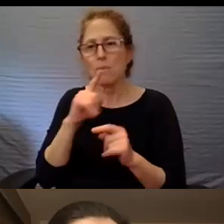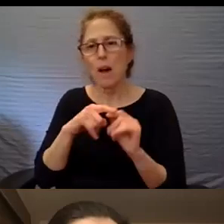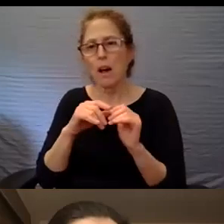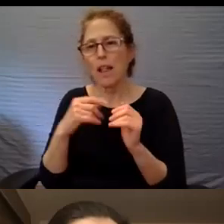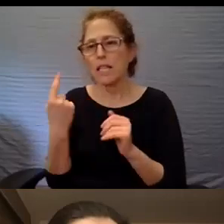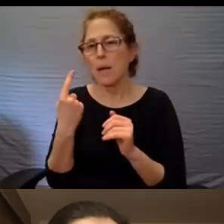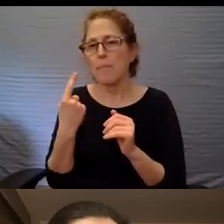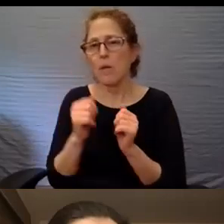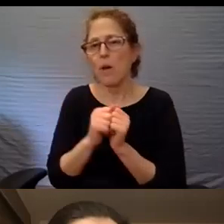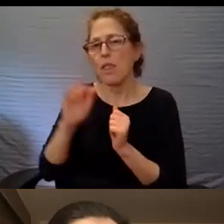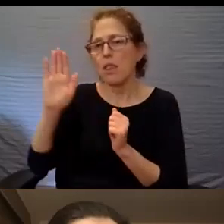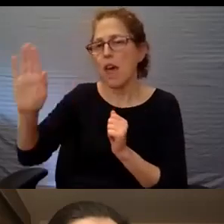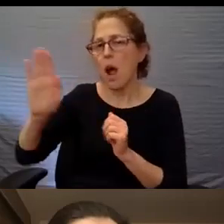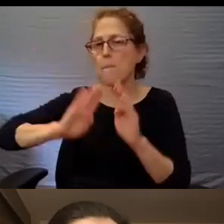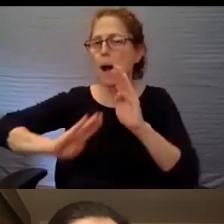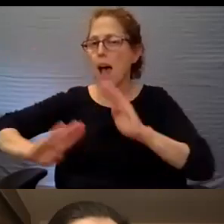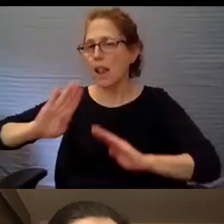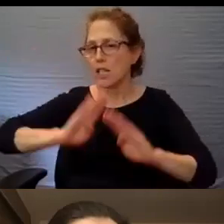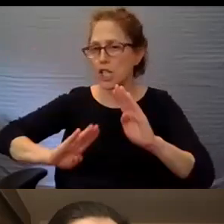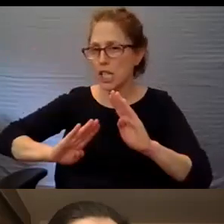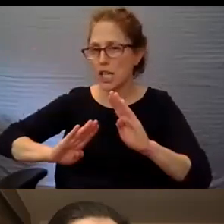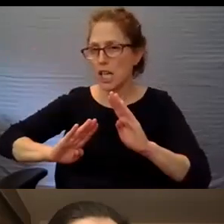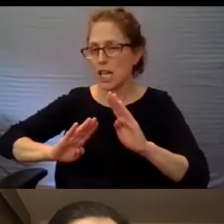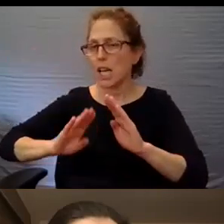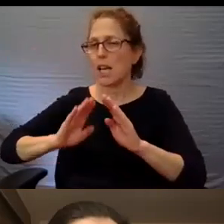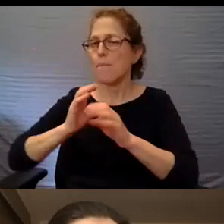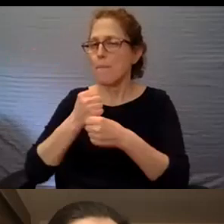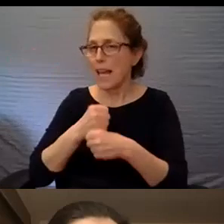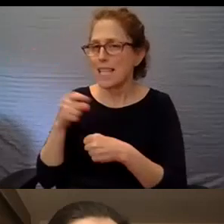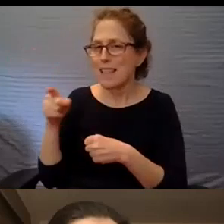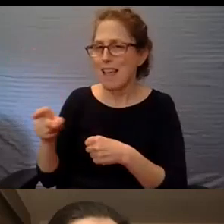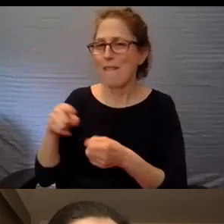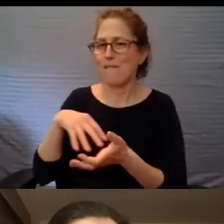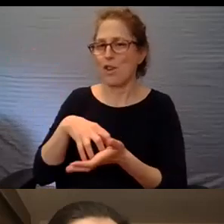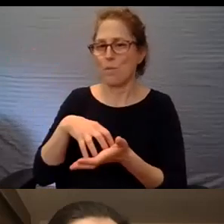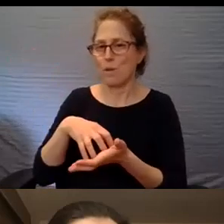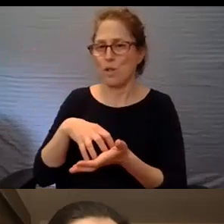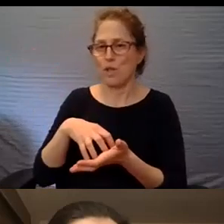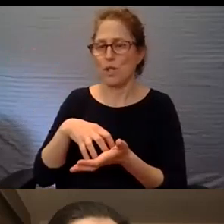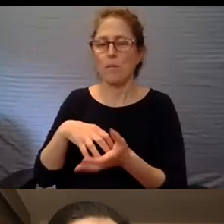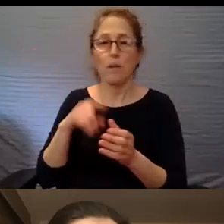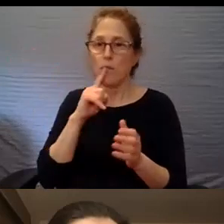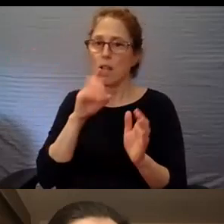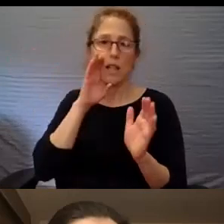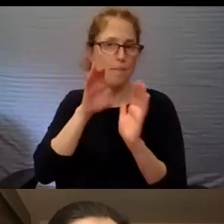biology that makes them vulnerable. And I think the picture a lot more complicated than that.